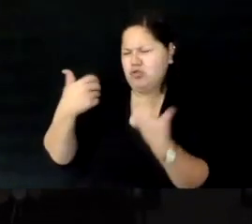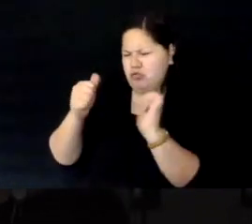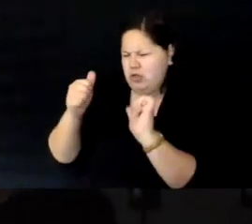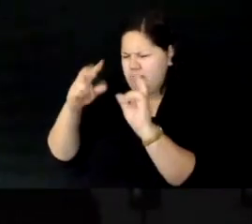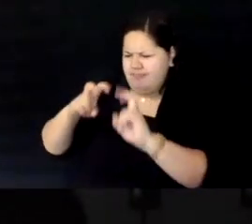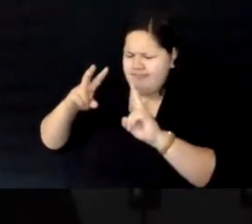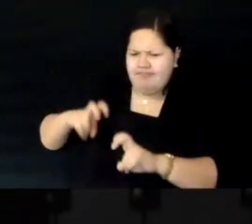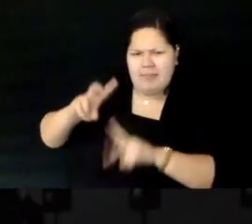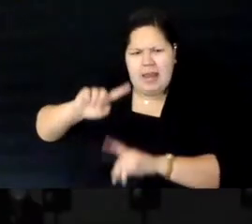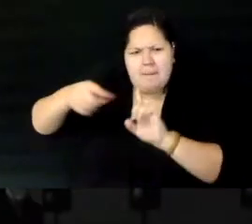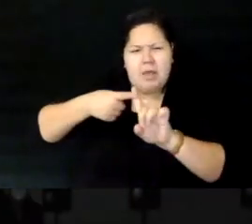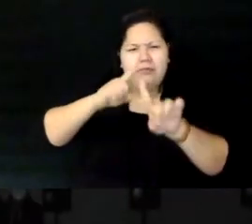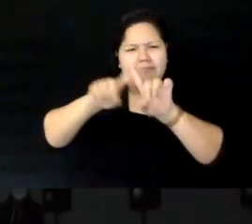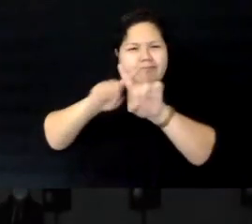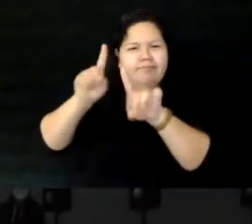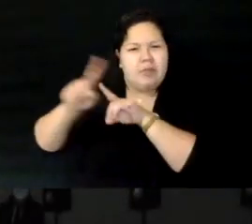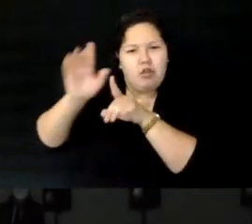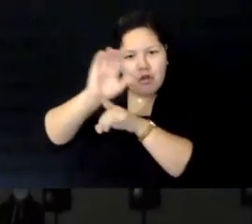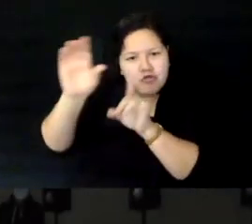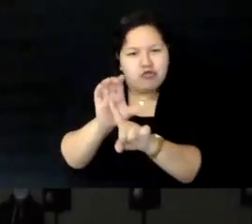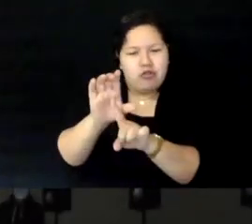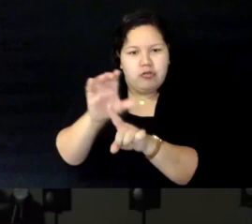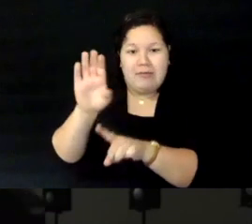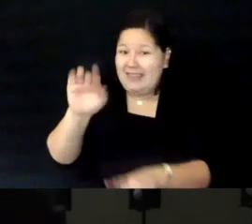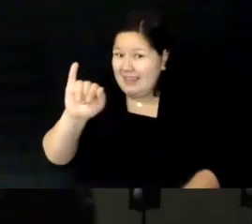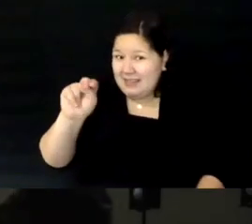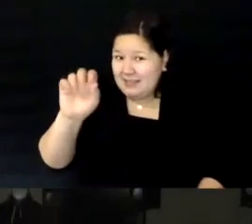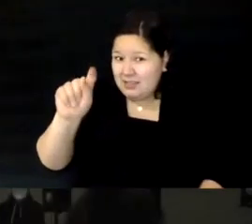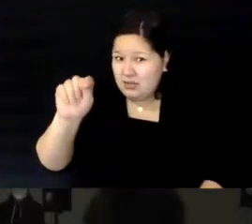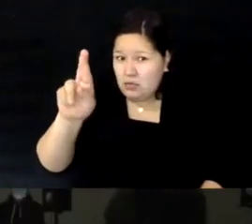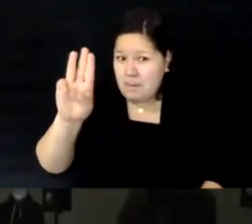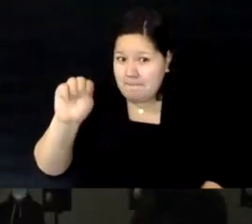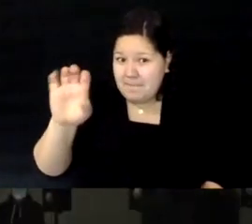instrument guqin, which is a string instrument, Chinese string instrument, and there's three